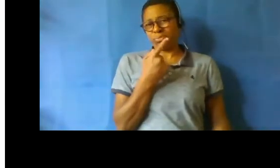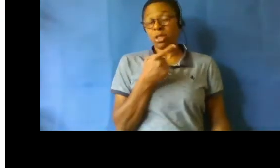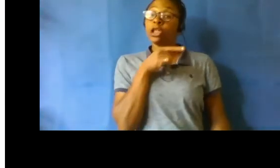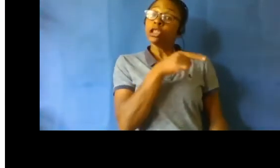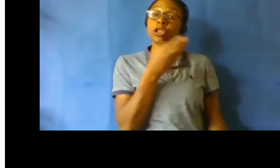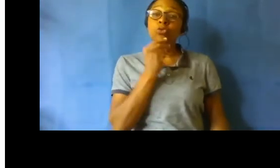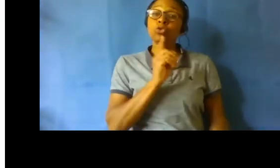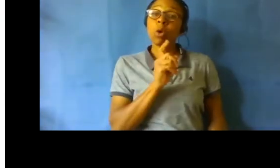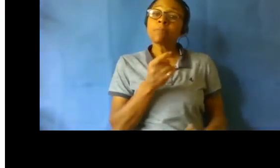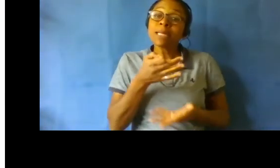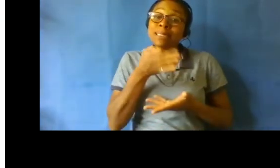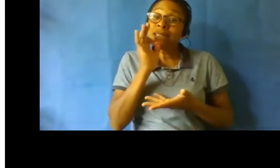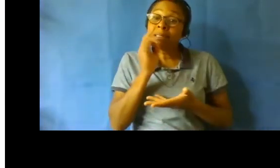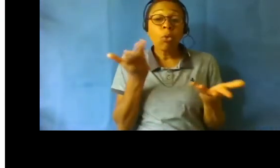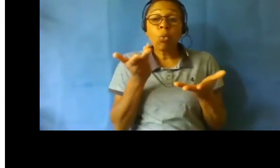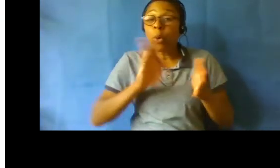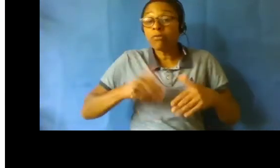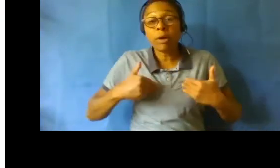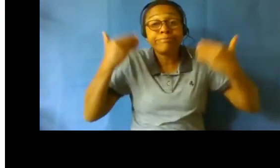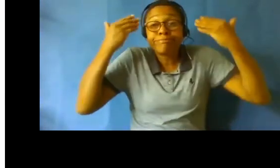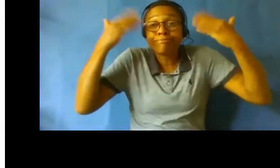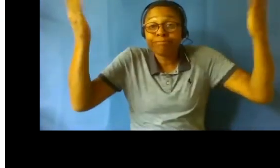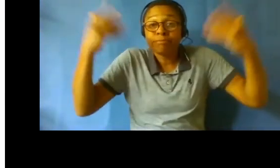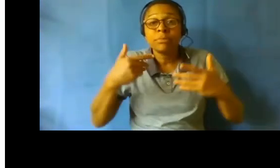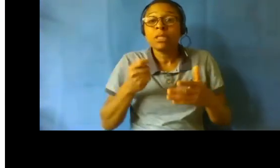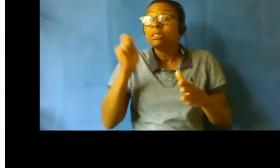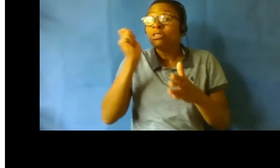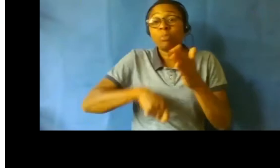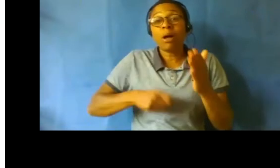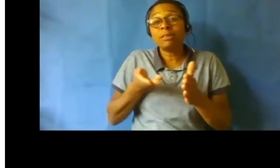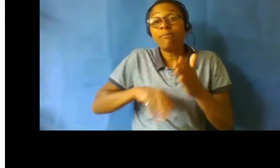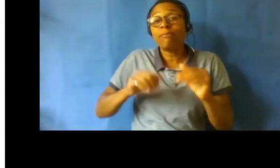Bush teas that she'll buy from friends & herb's that she'll make entities she's a